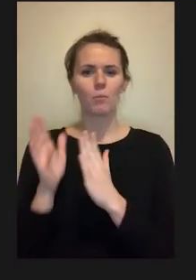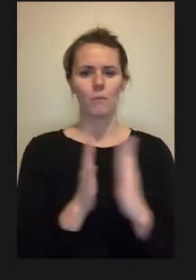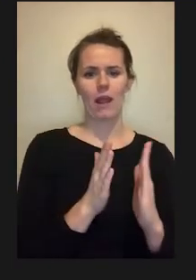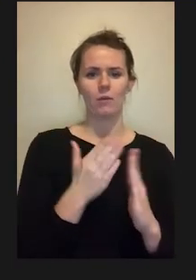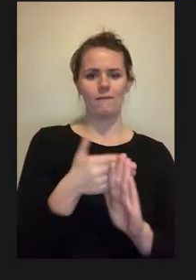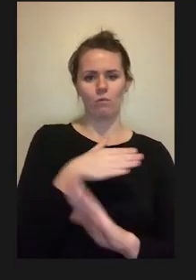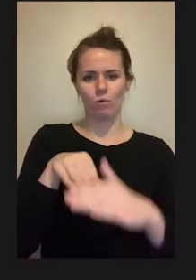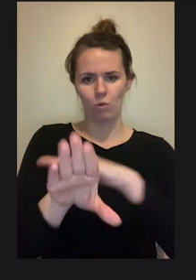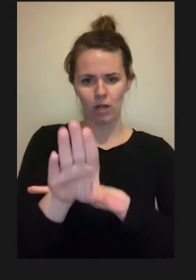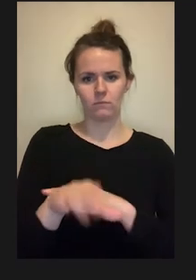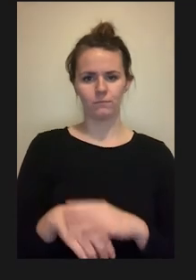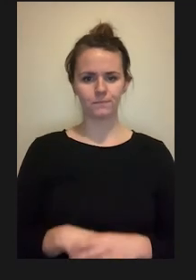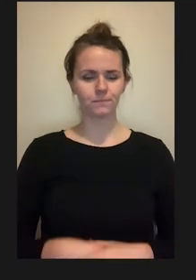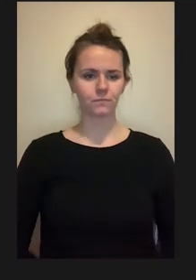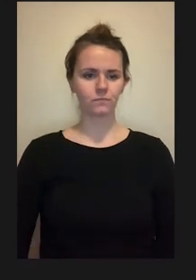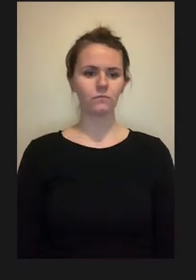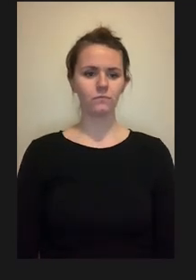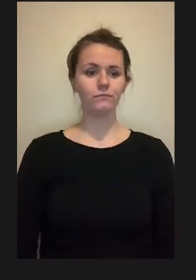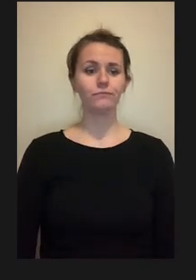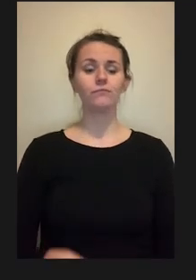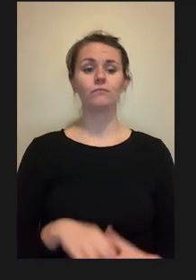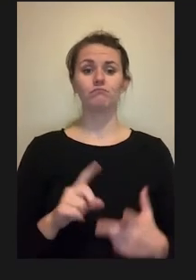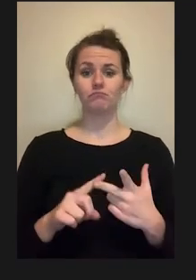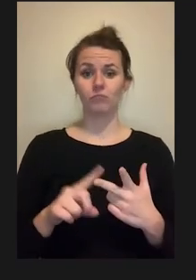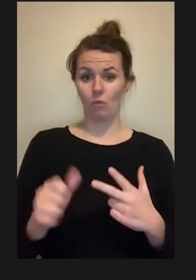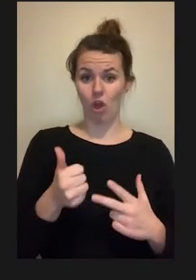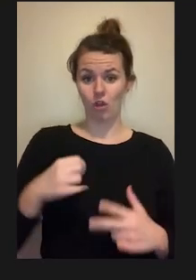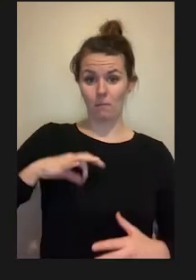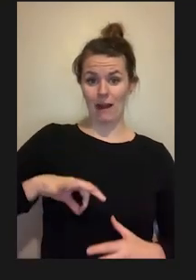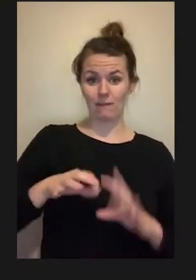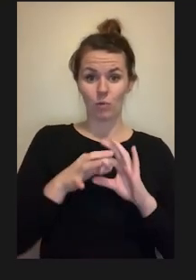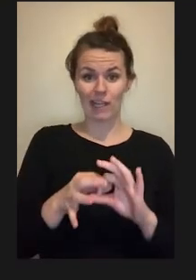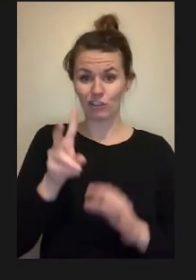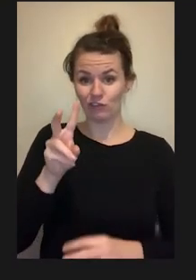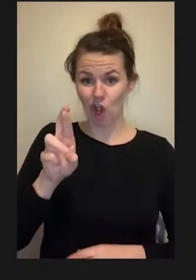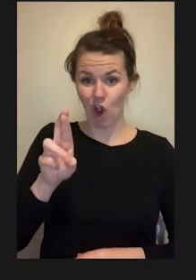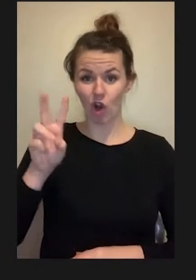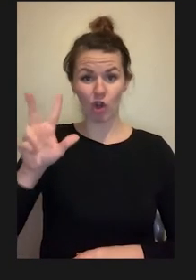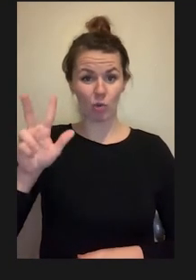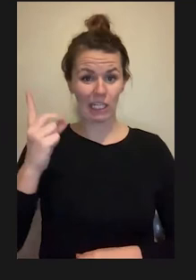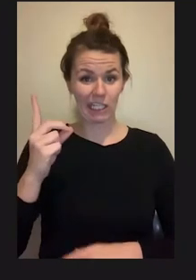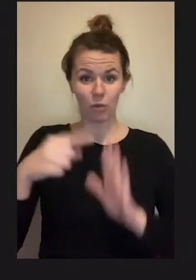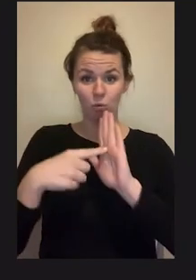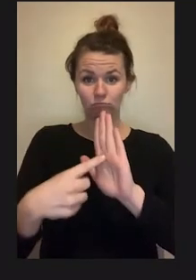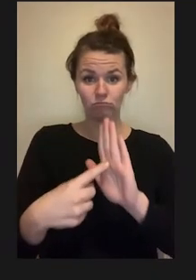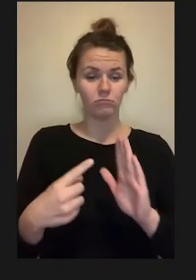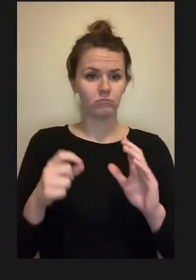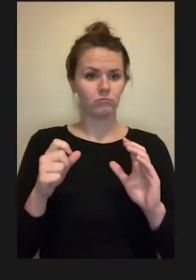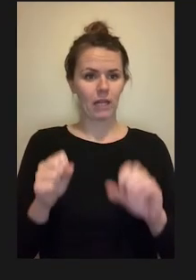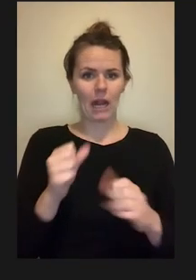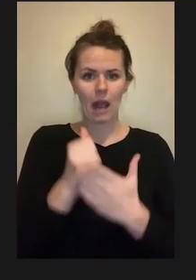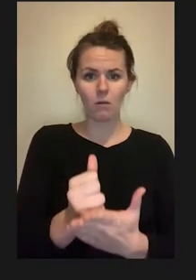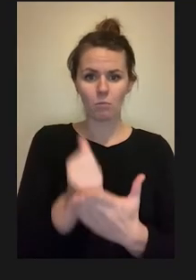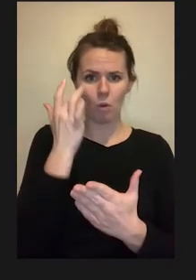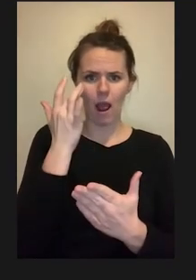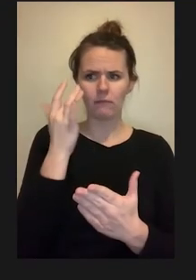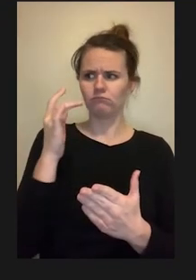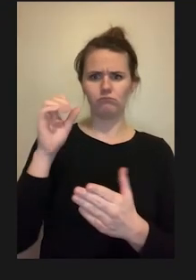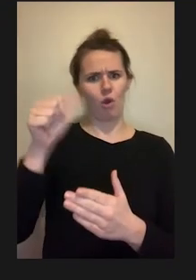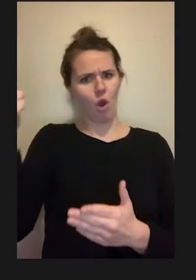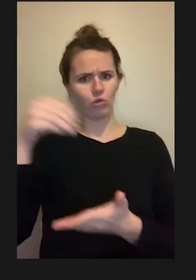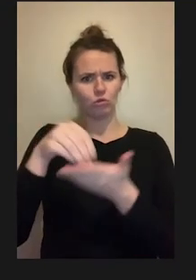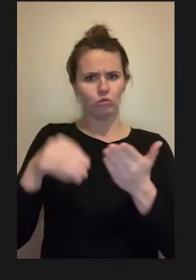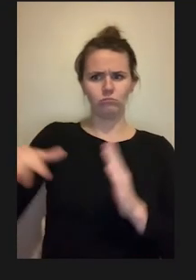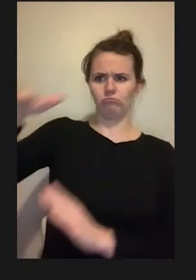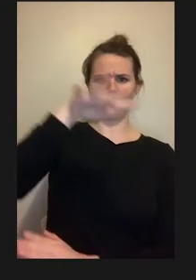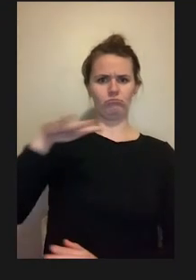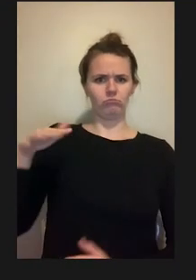Another benefit of 3Dmodeling is that it can also allow other people without disabilities